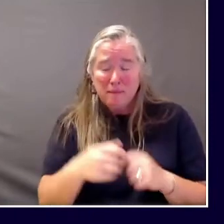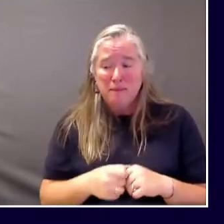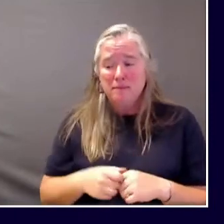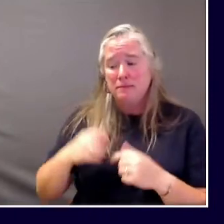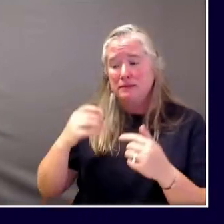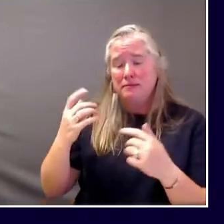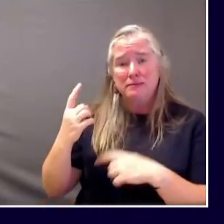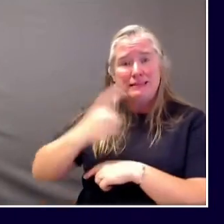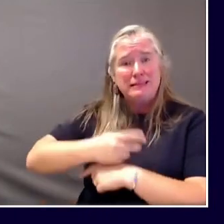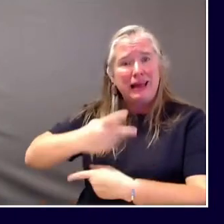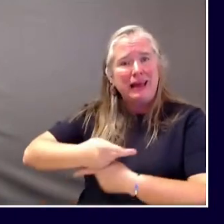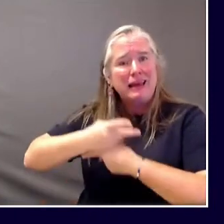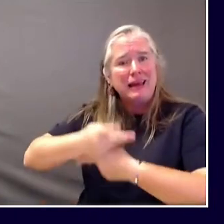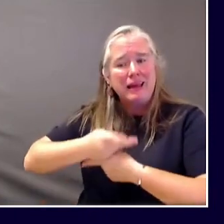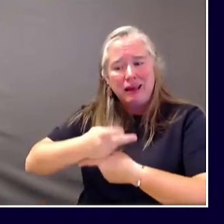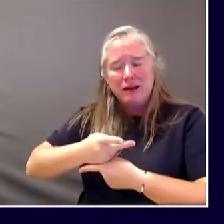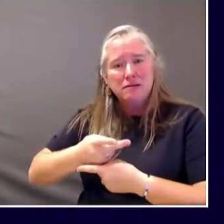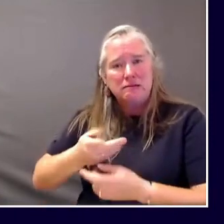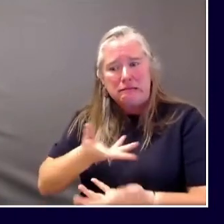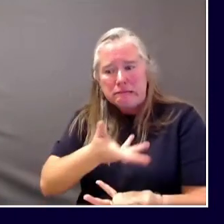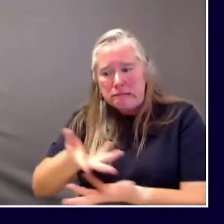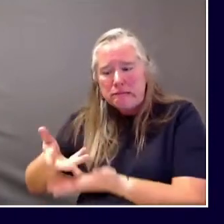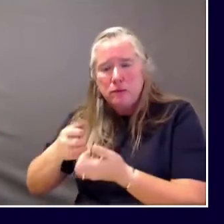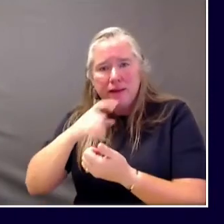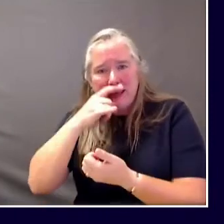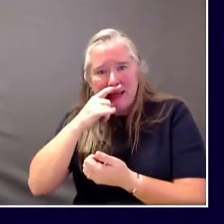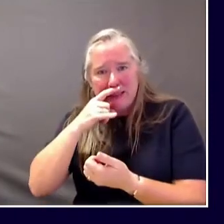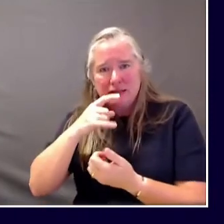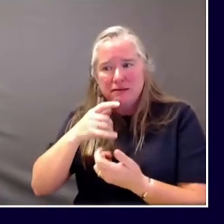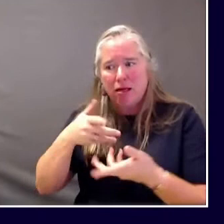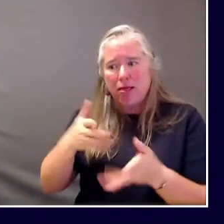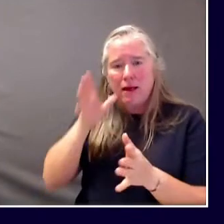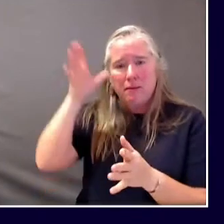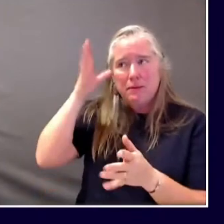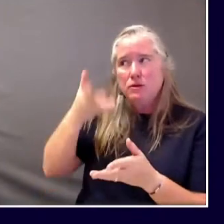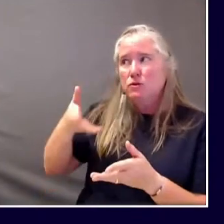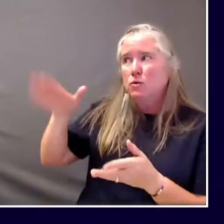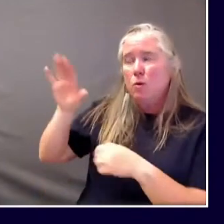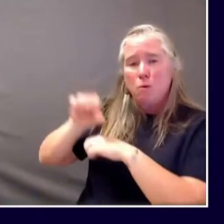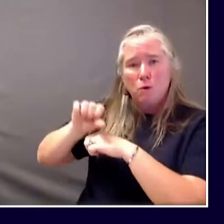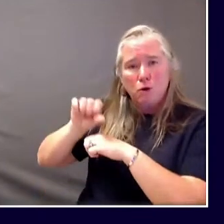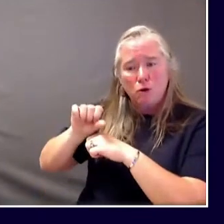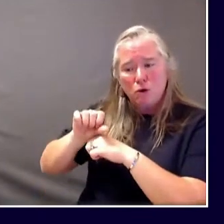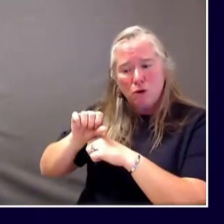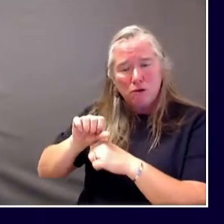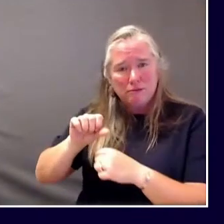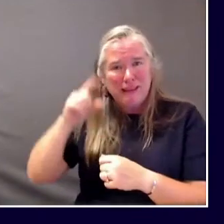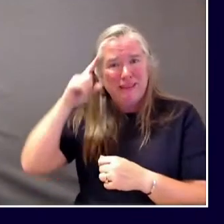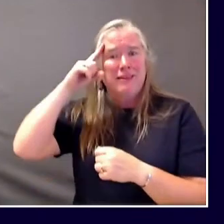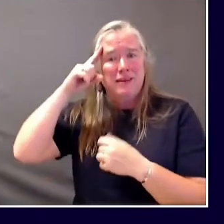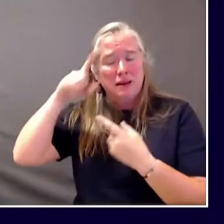who's trying to take care of so many kids and what those parents